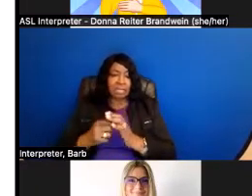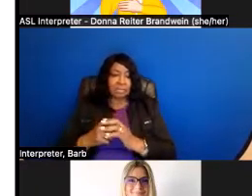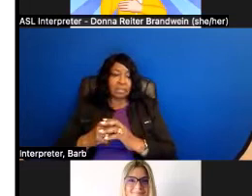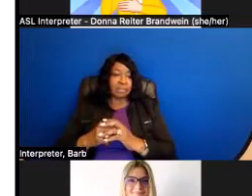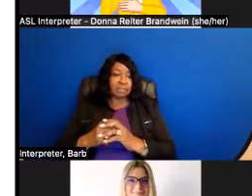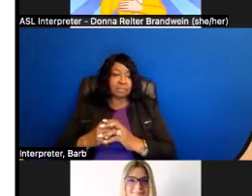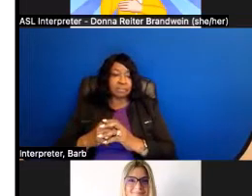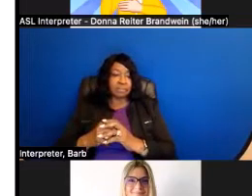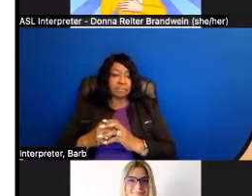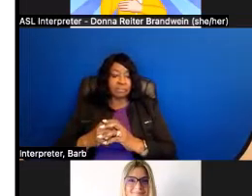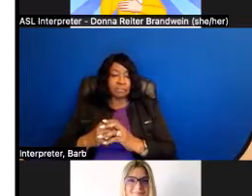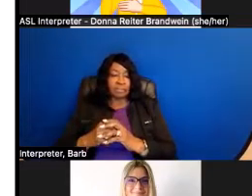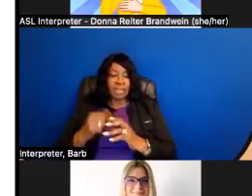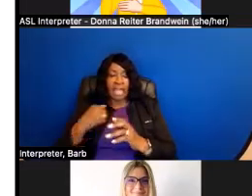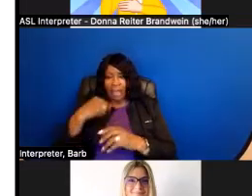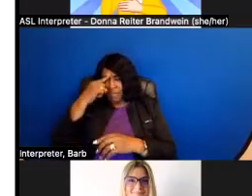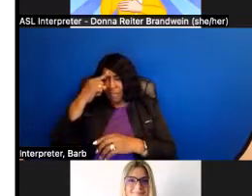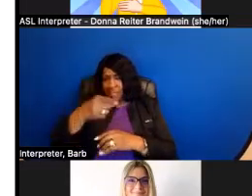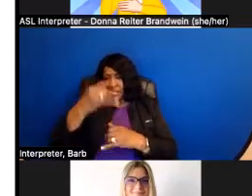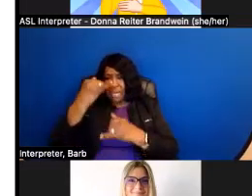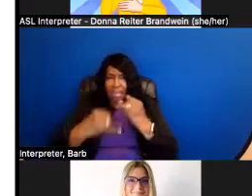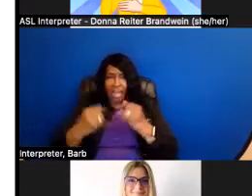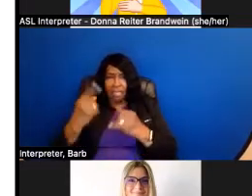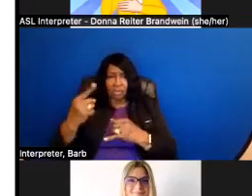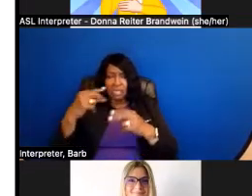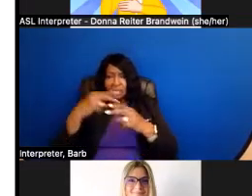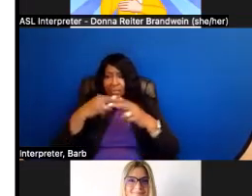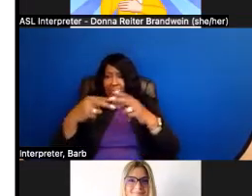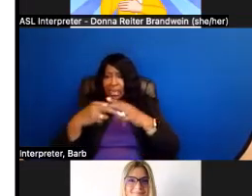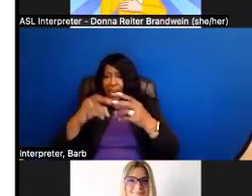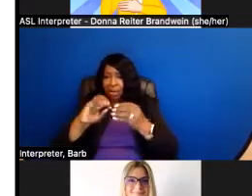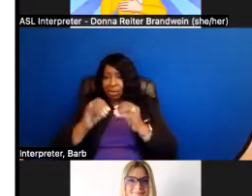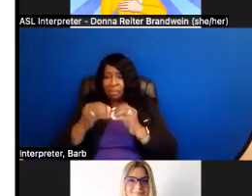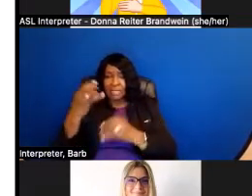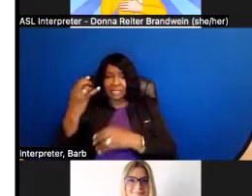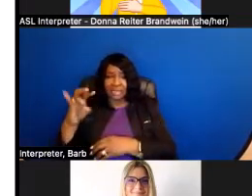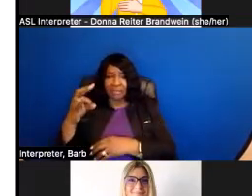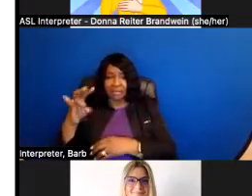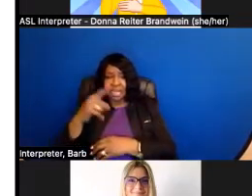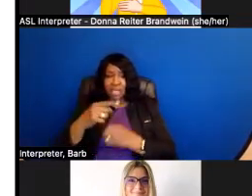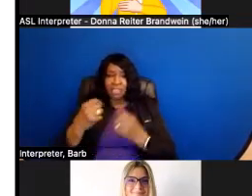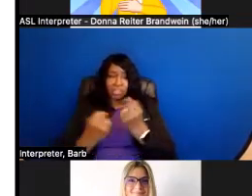And I think this is the last one, slide 17. Theme 6, supports a positive academic experience.